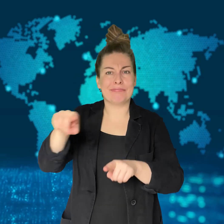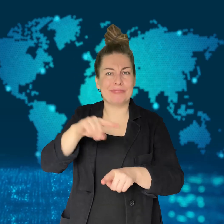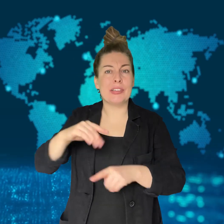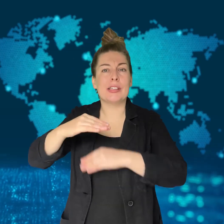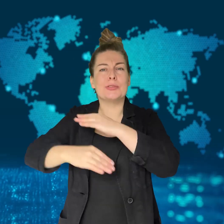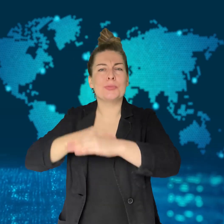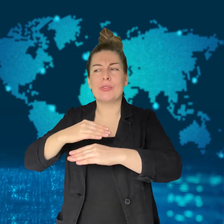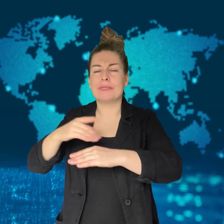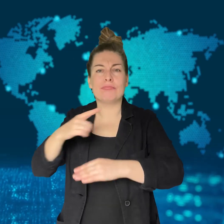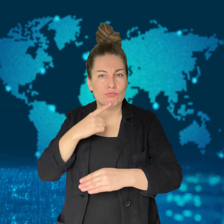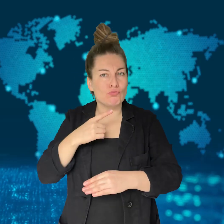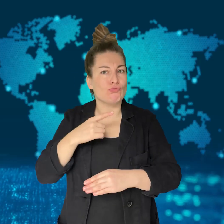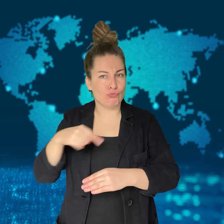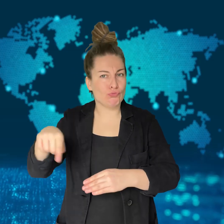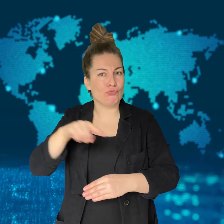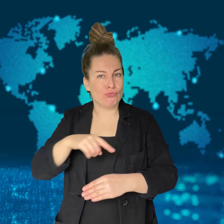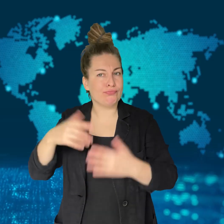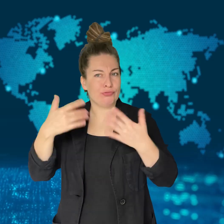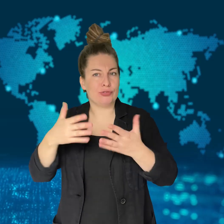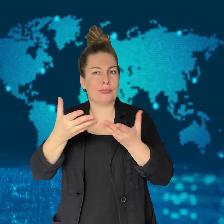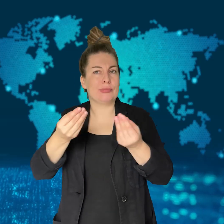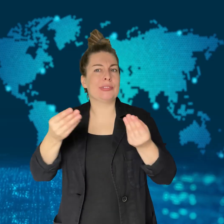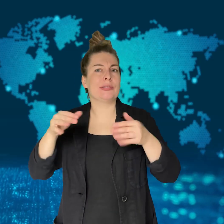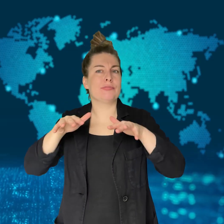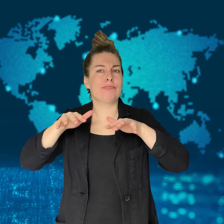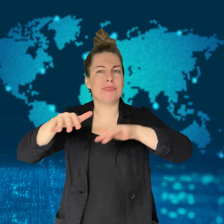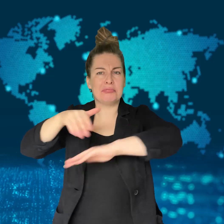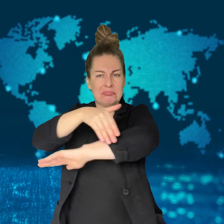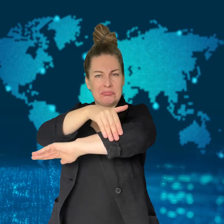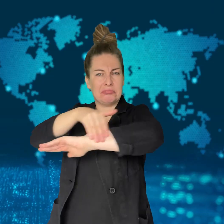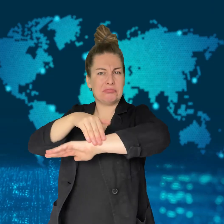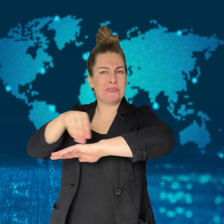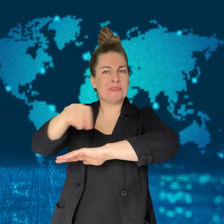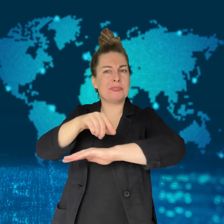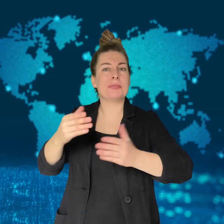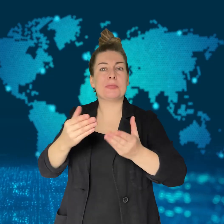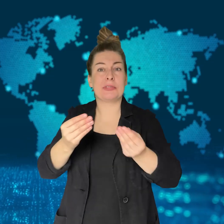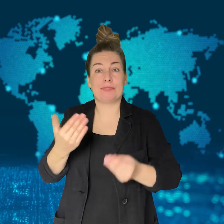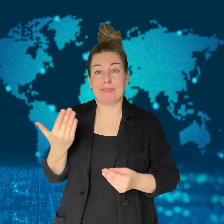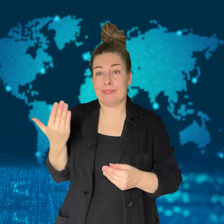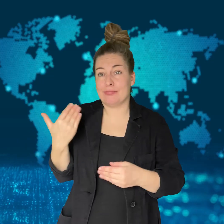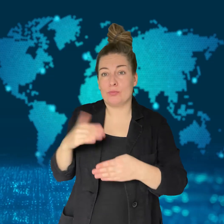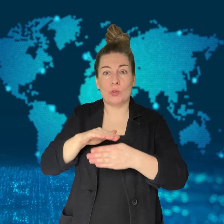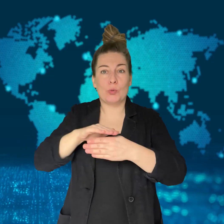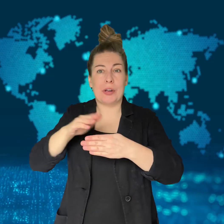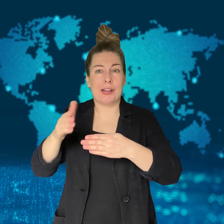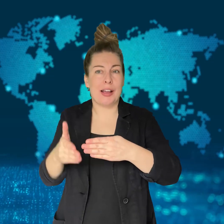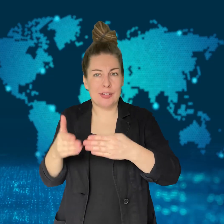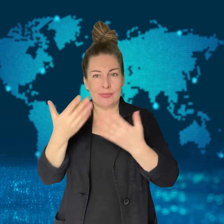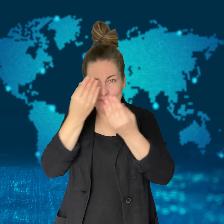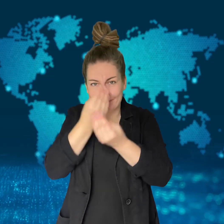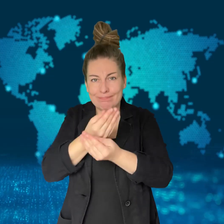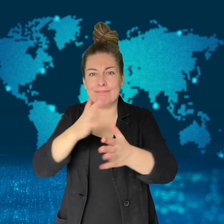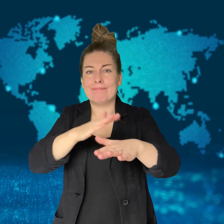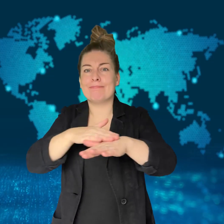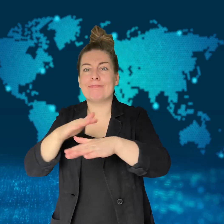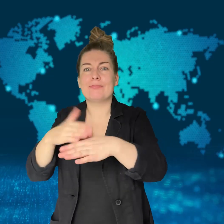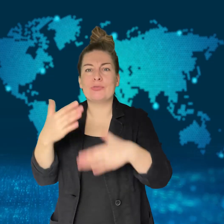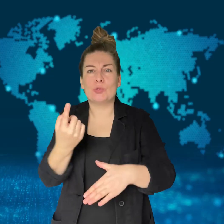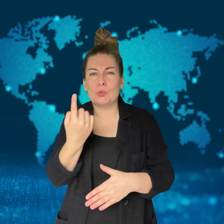rockets toward the border area. It was reported on the weekend